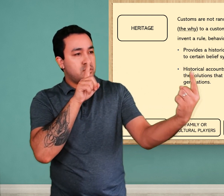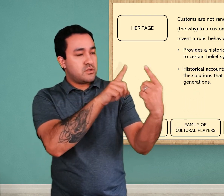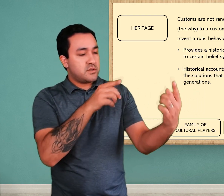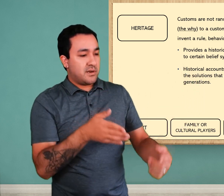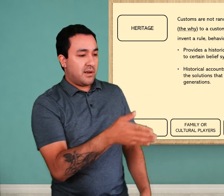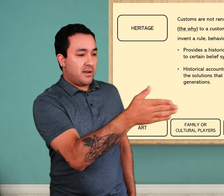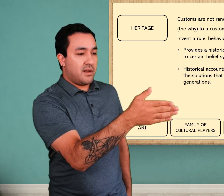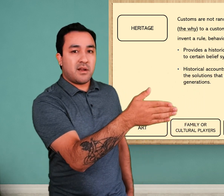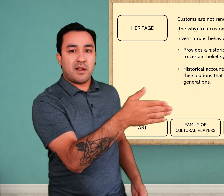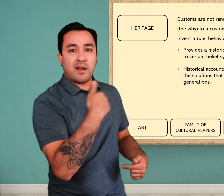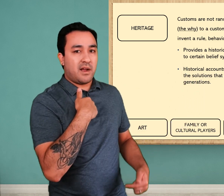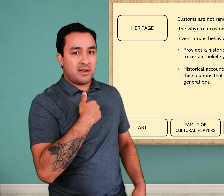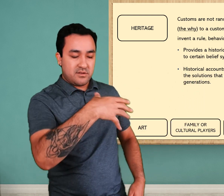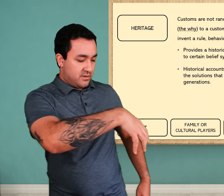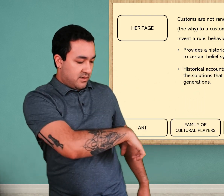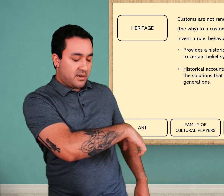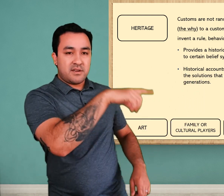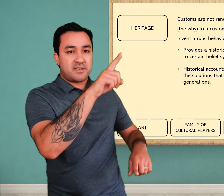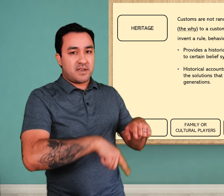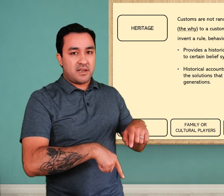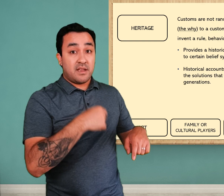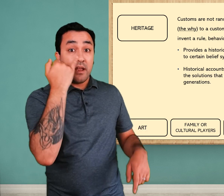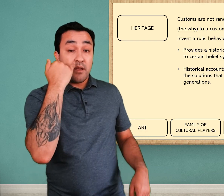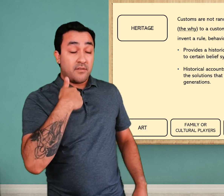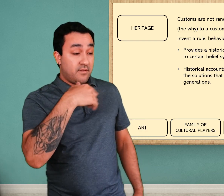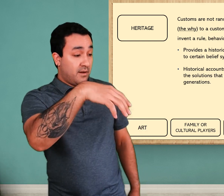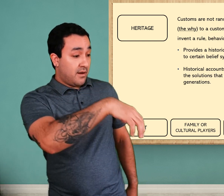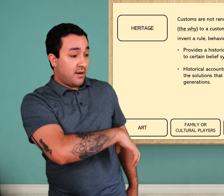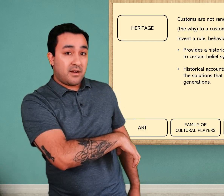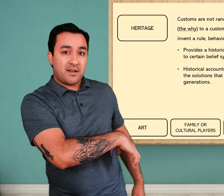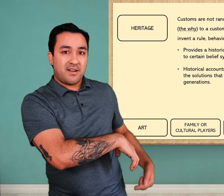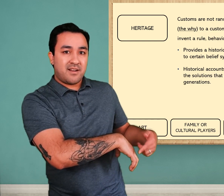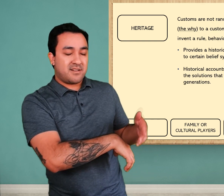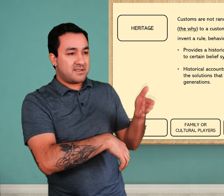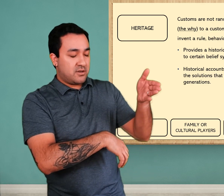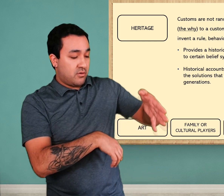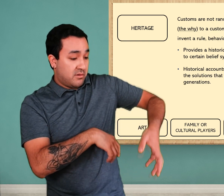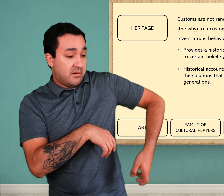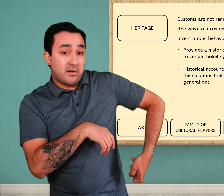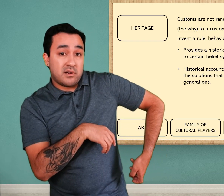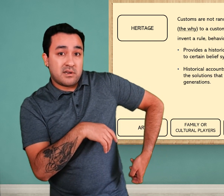If one of you reaches for your sword it would have to be done with your non-dominant hand.